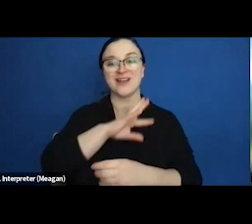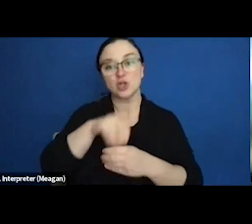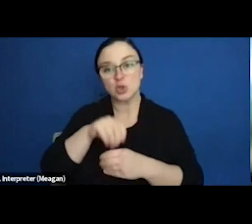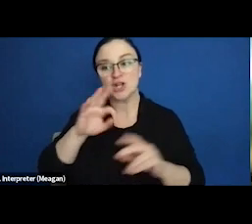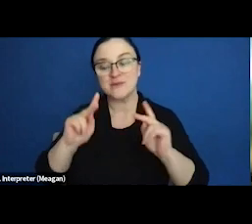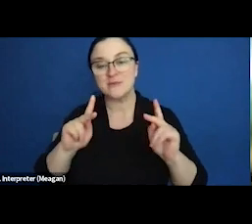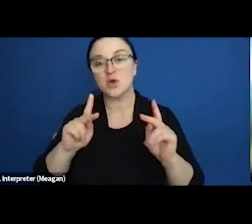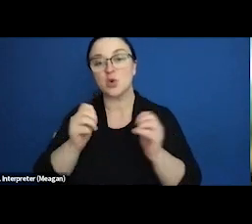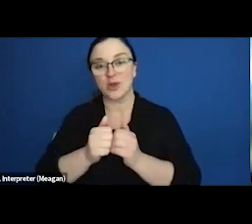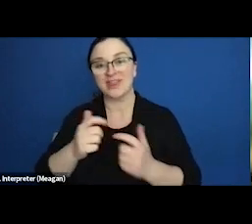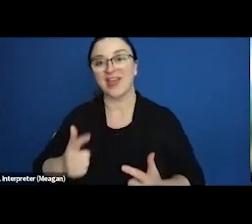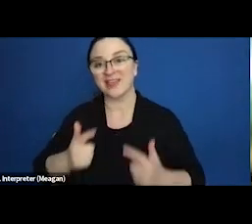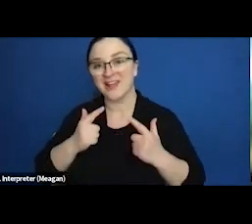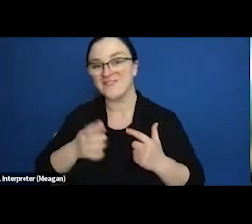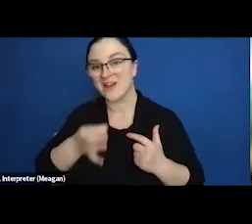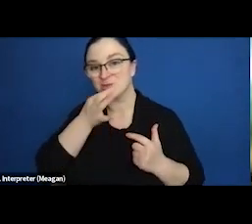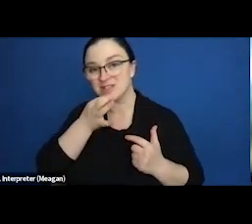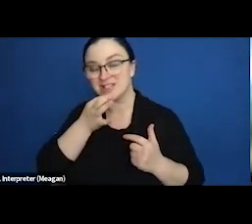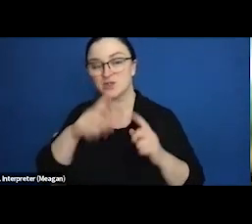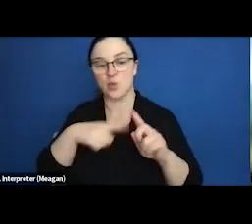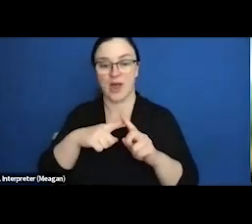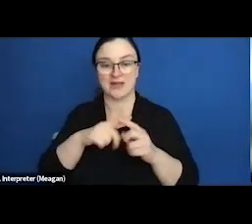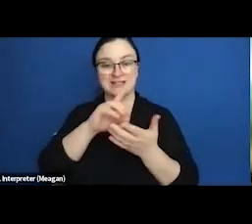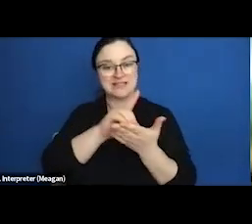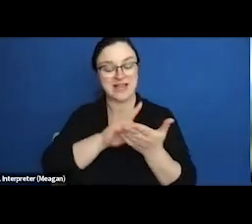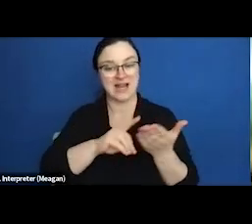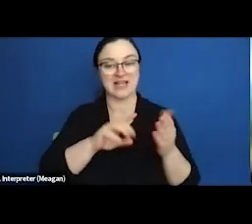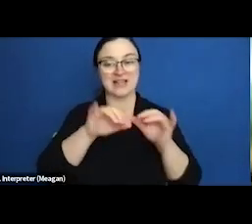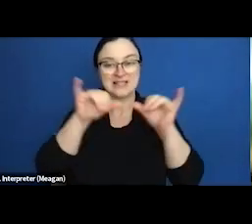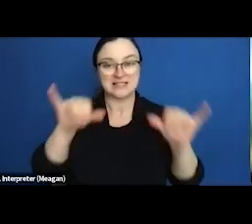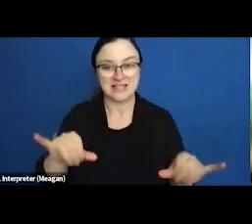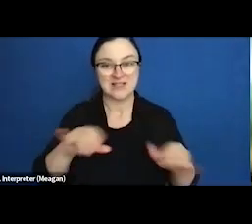in designing systems, in evaluating them.